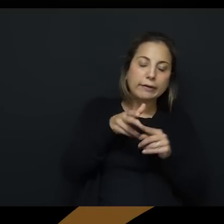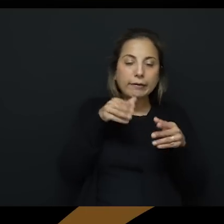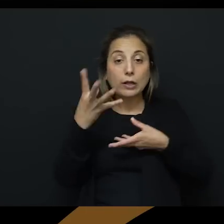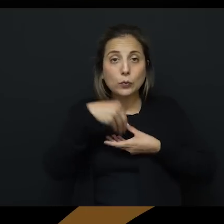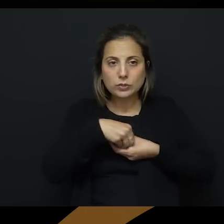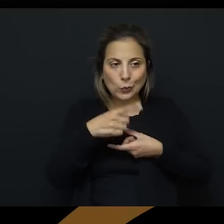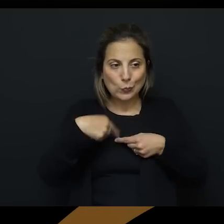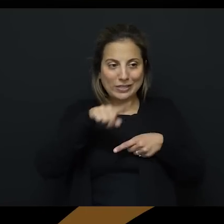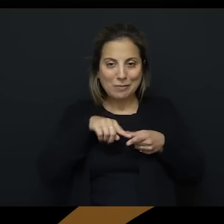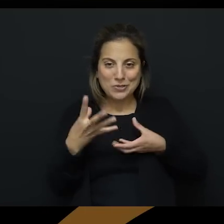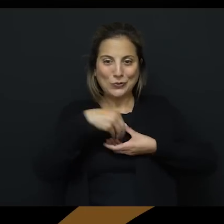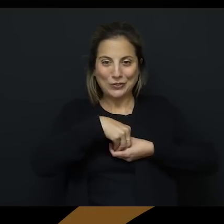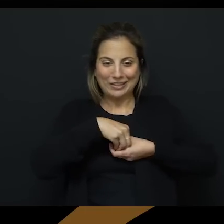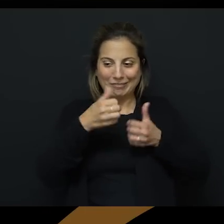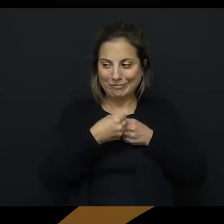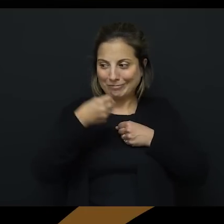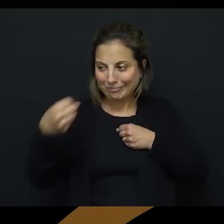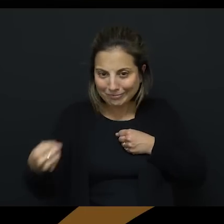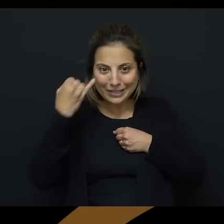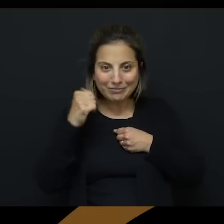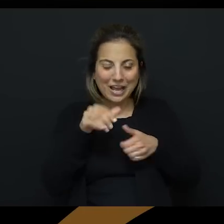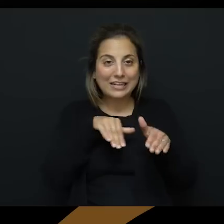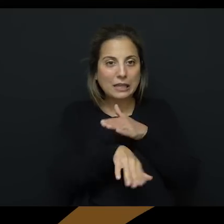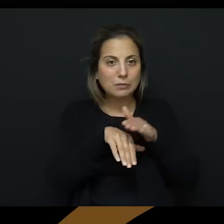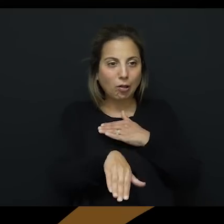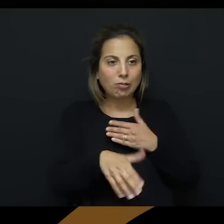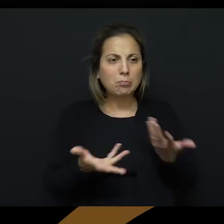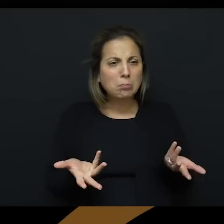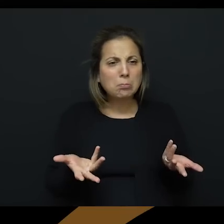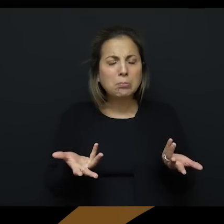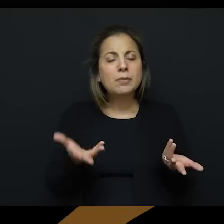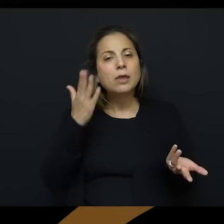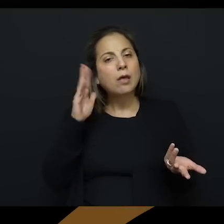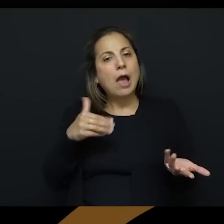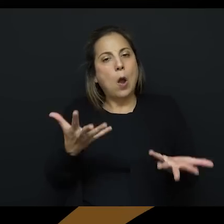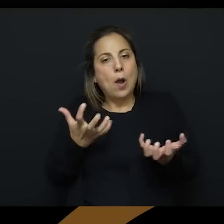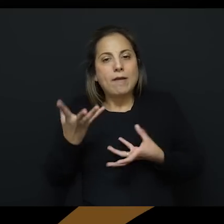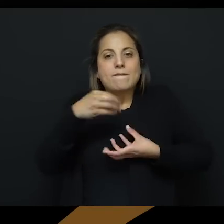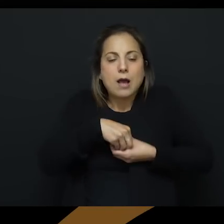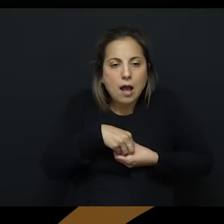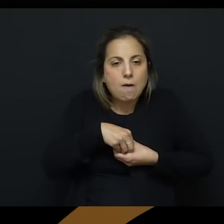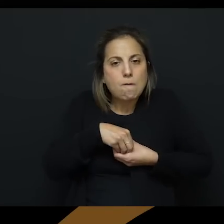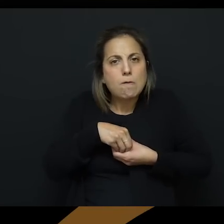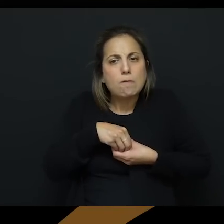We can't be included if it's not accessible. And, you know, I want to be able to participate.